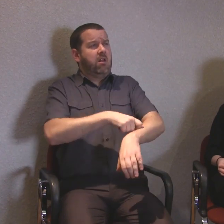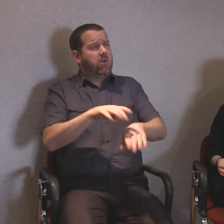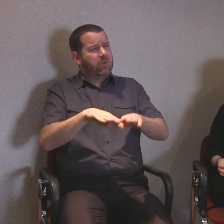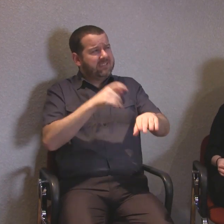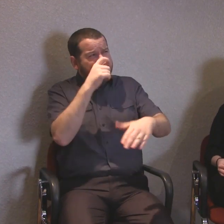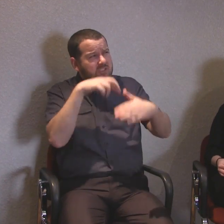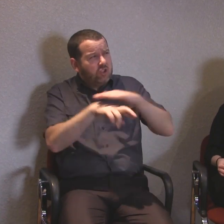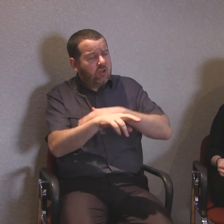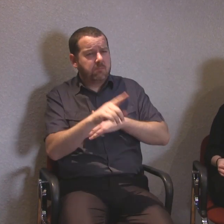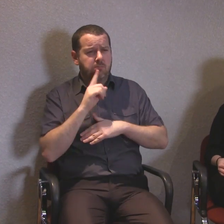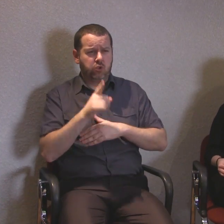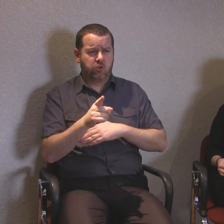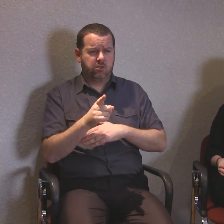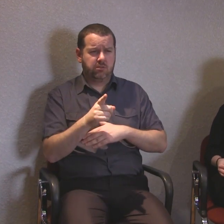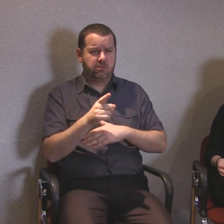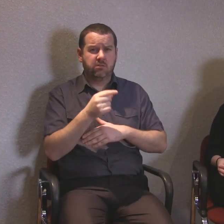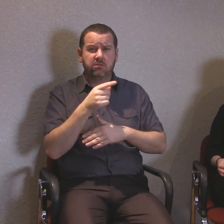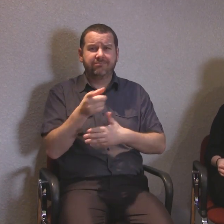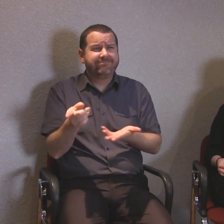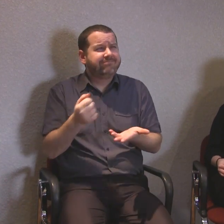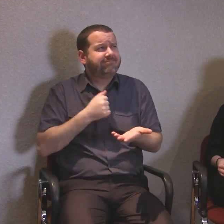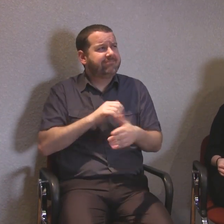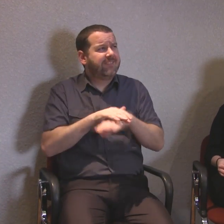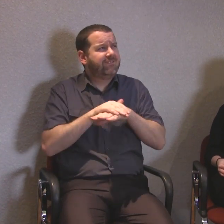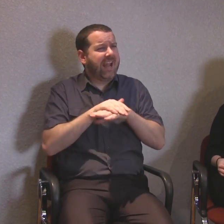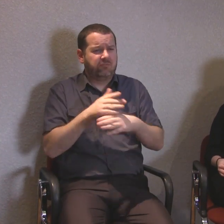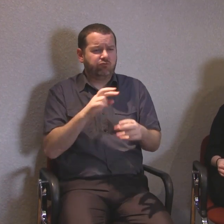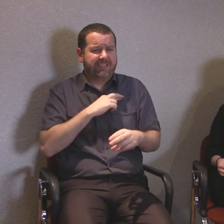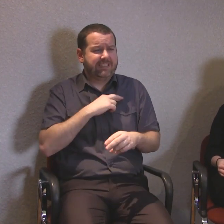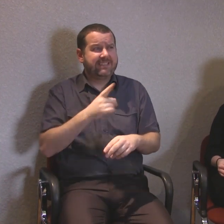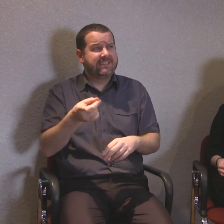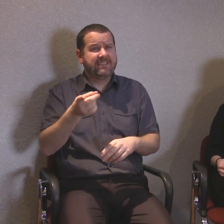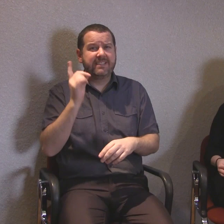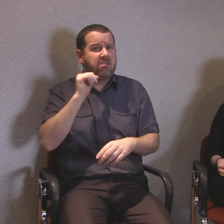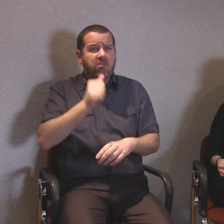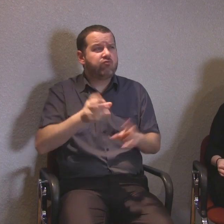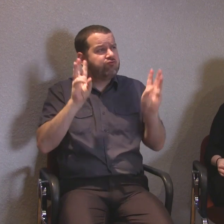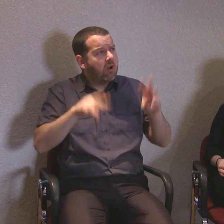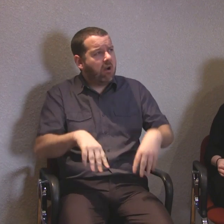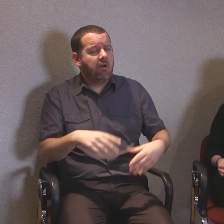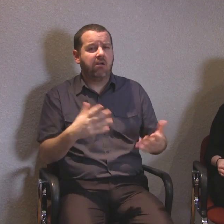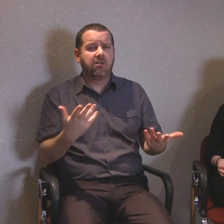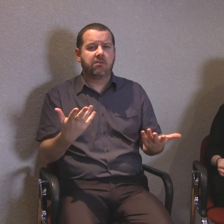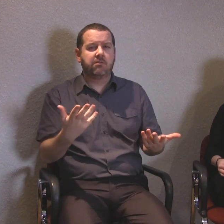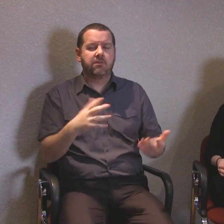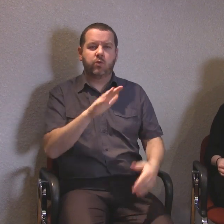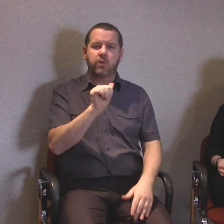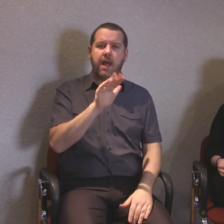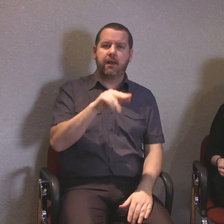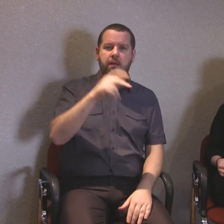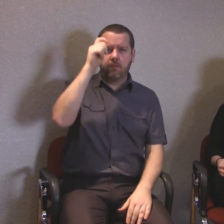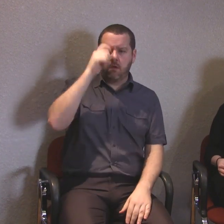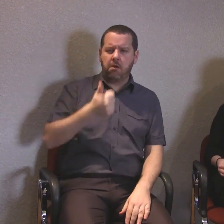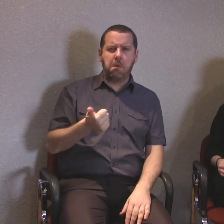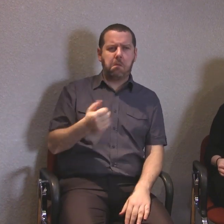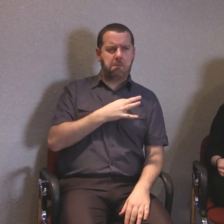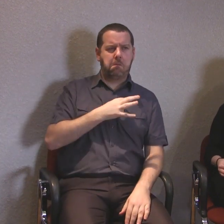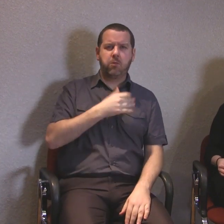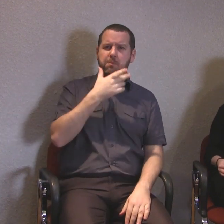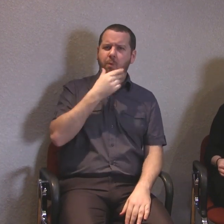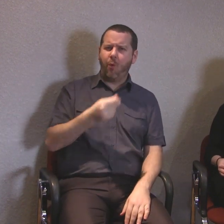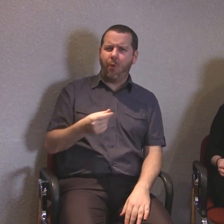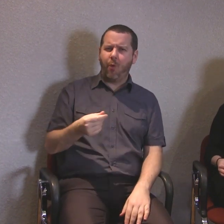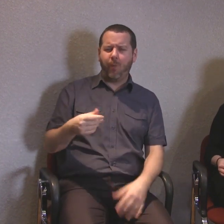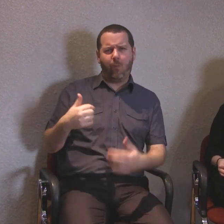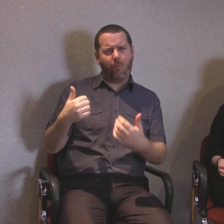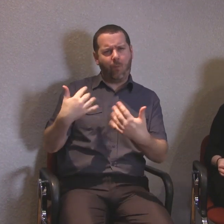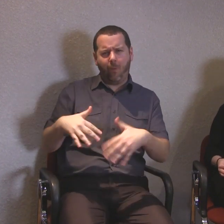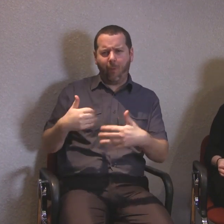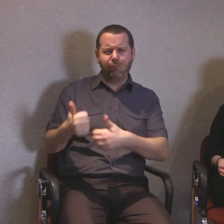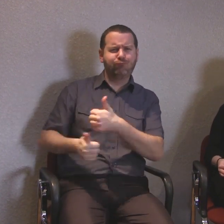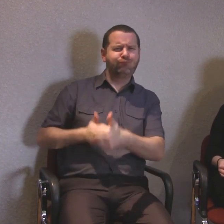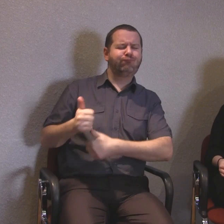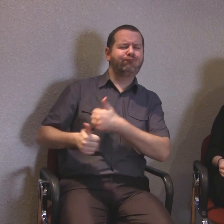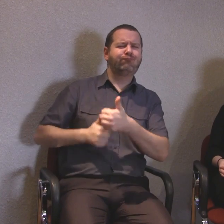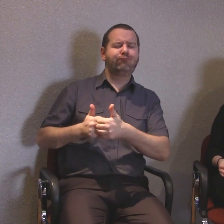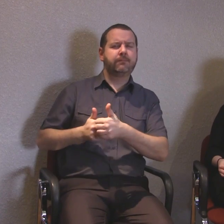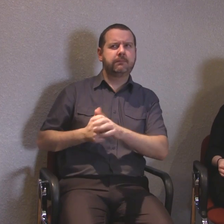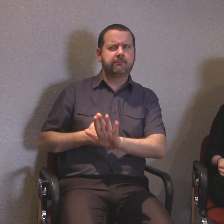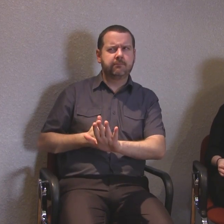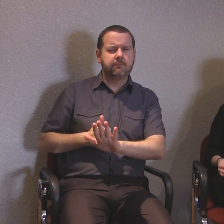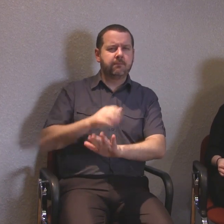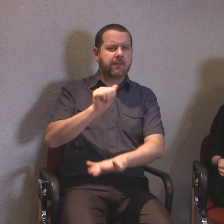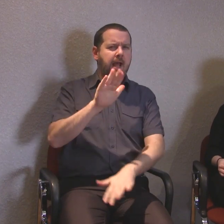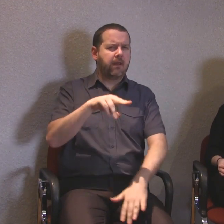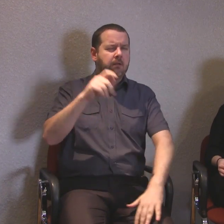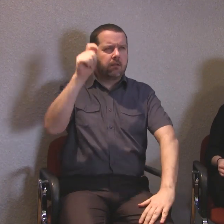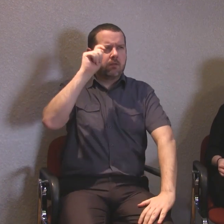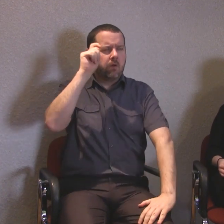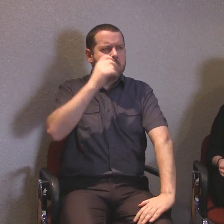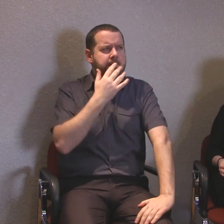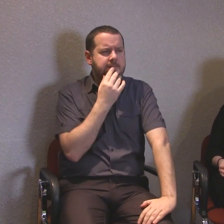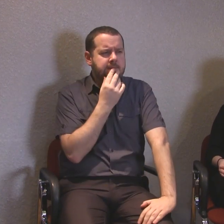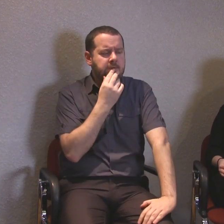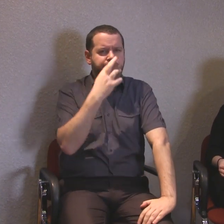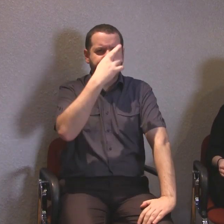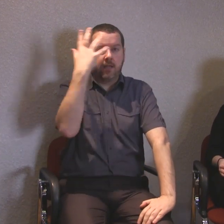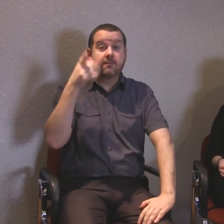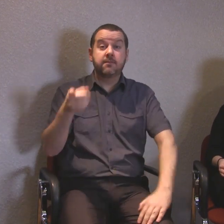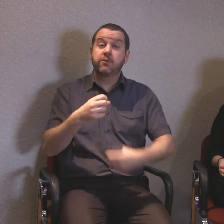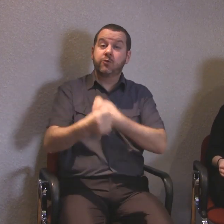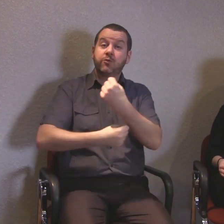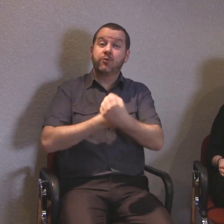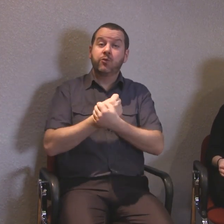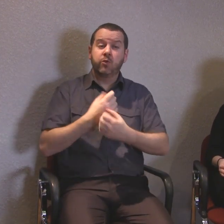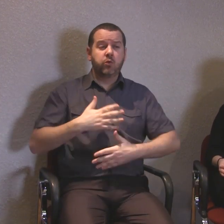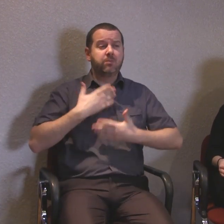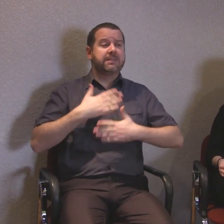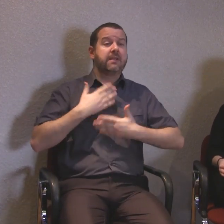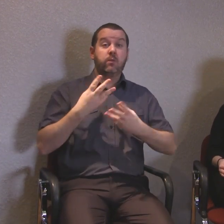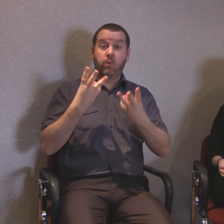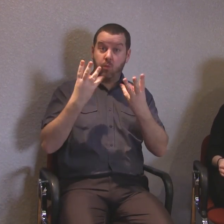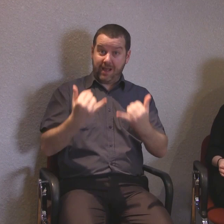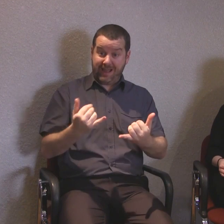What was wrong he asked? His son was upset at how the teachers had treated a fellow pupil differently, and gave out to him, for nothing